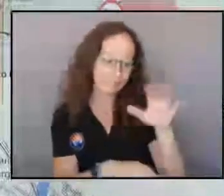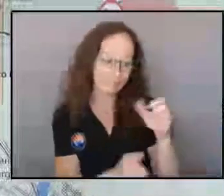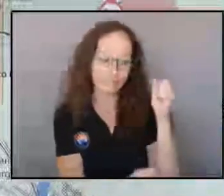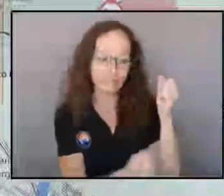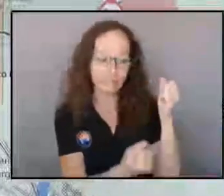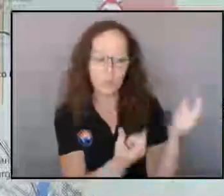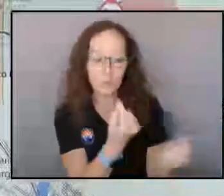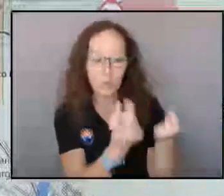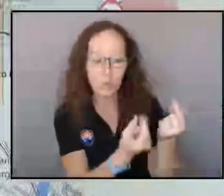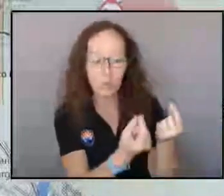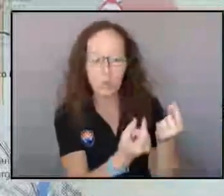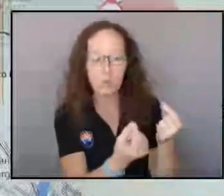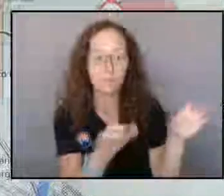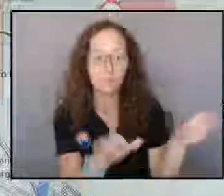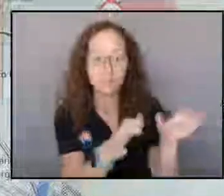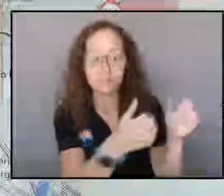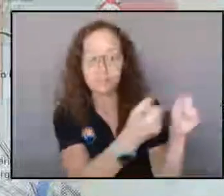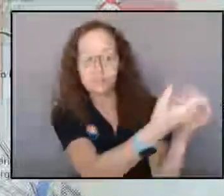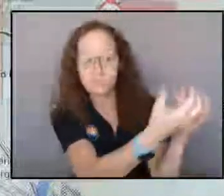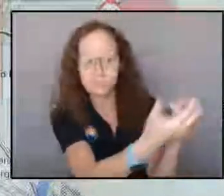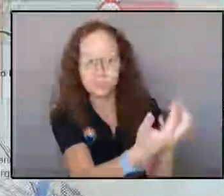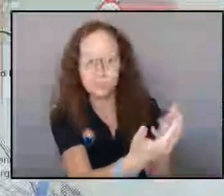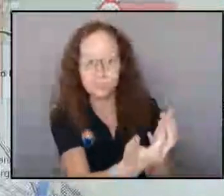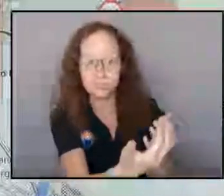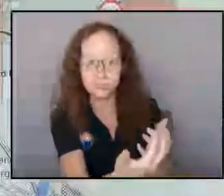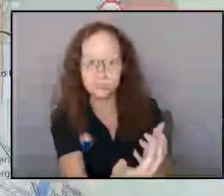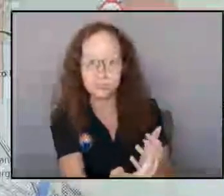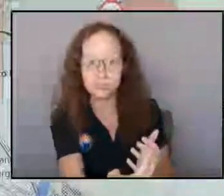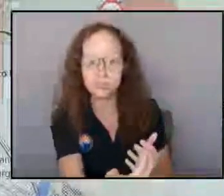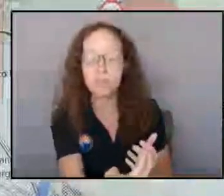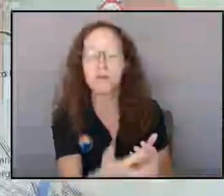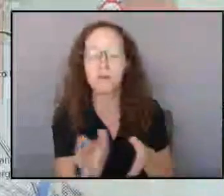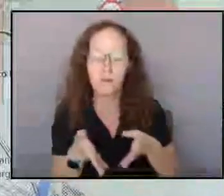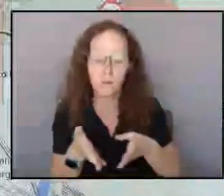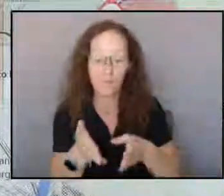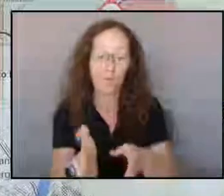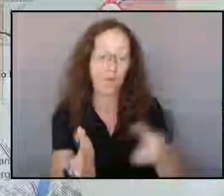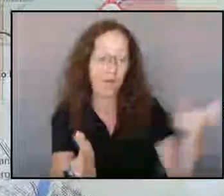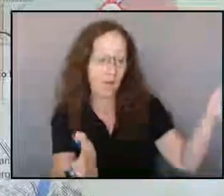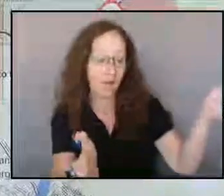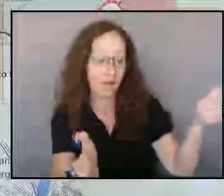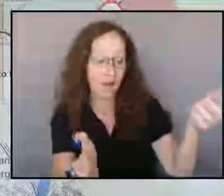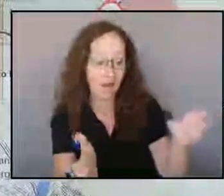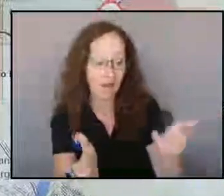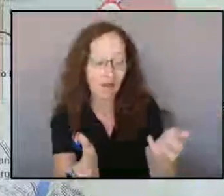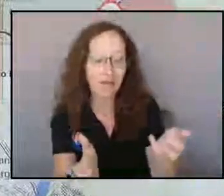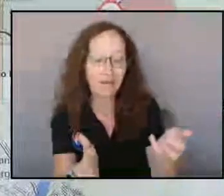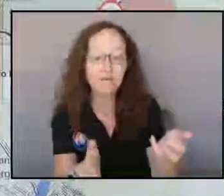EDGE OF IT. AND WE'LL CONTINUE TO WORK ON THAT OVER THE COMING DAYS.